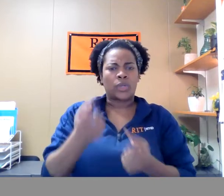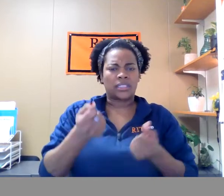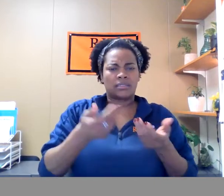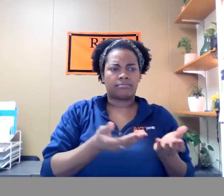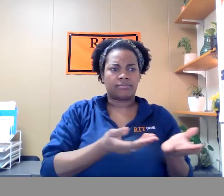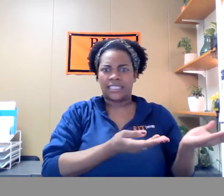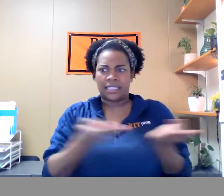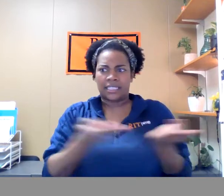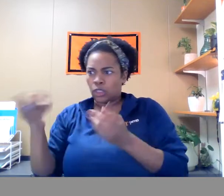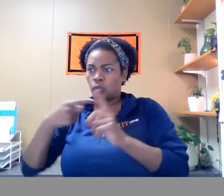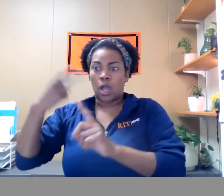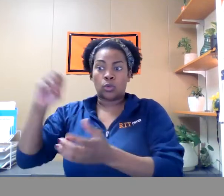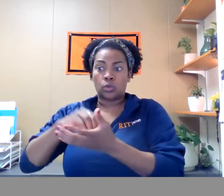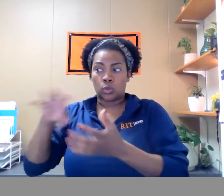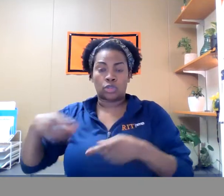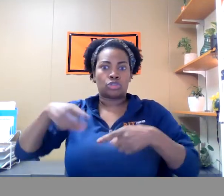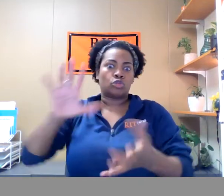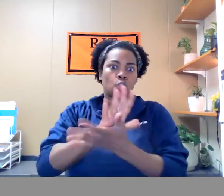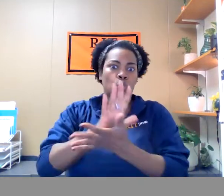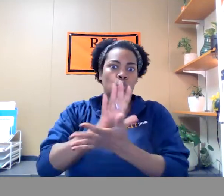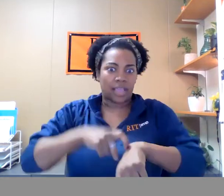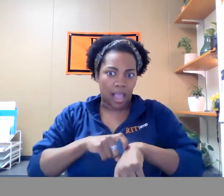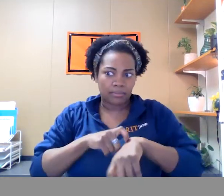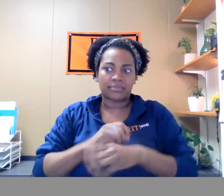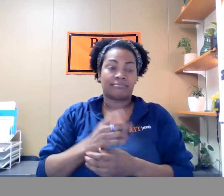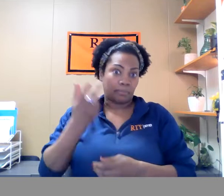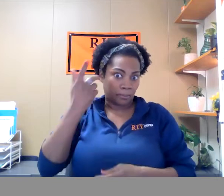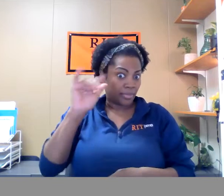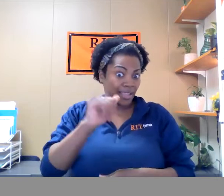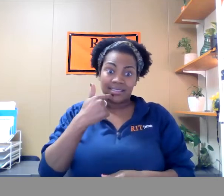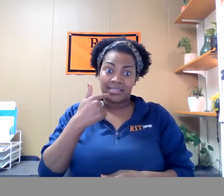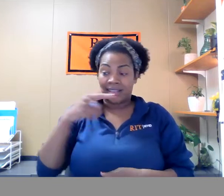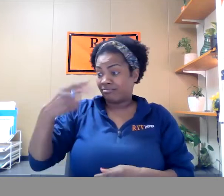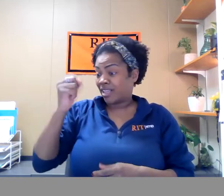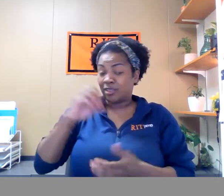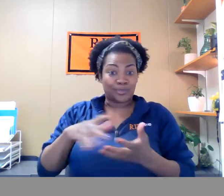And the goal here that is brought forward, it says, you know, "quick delivery to high-school students